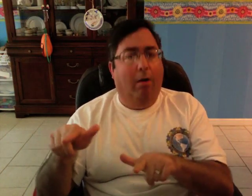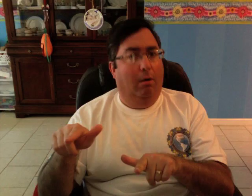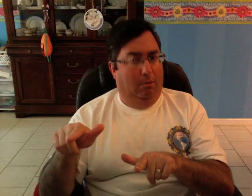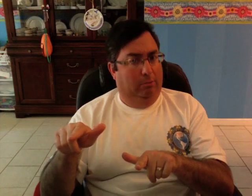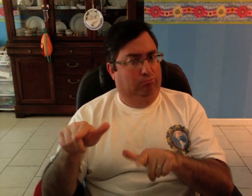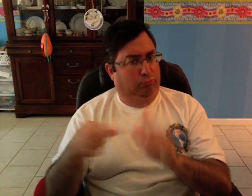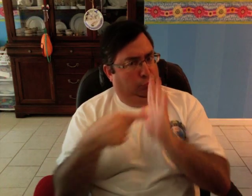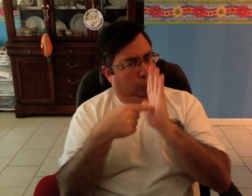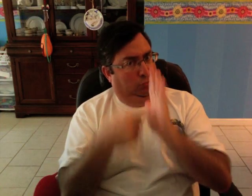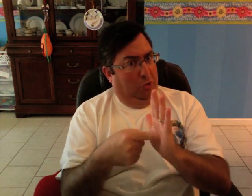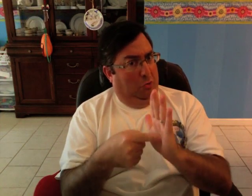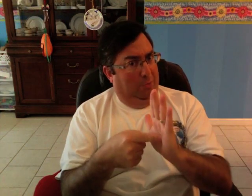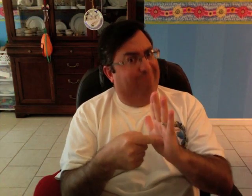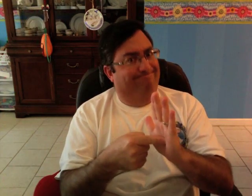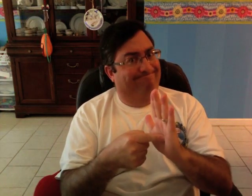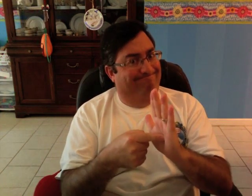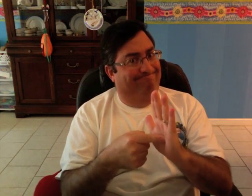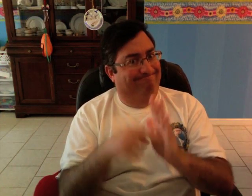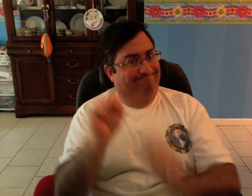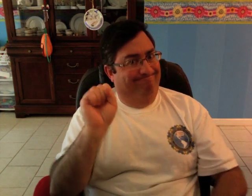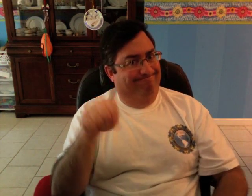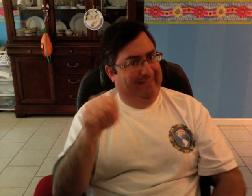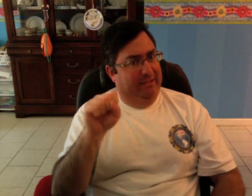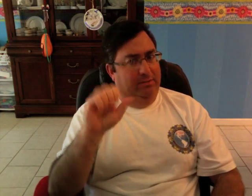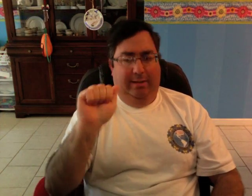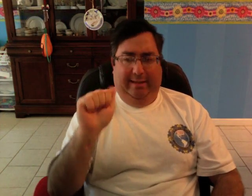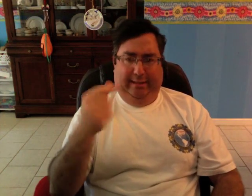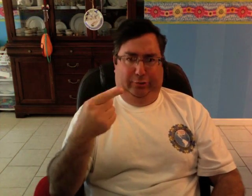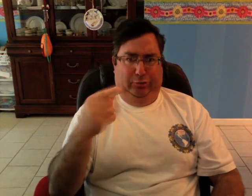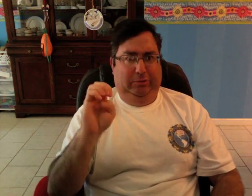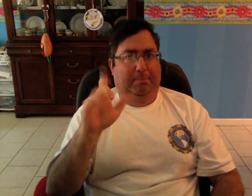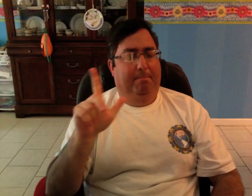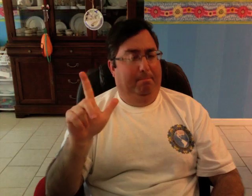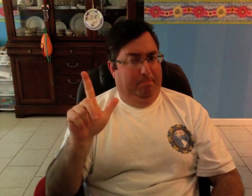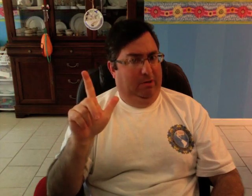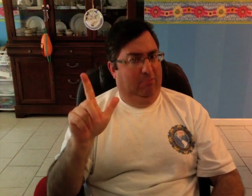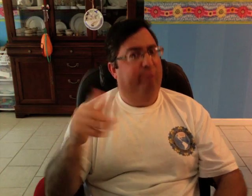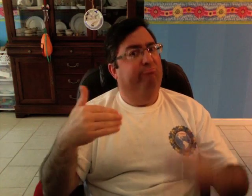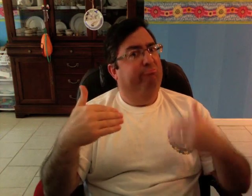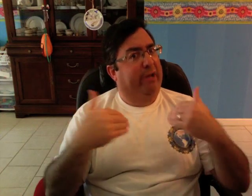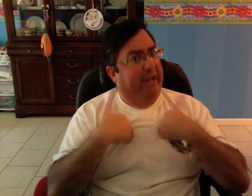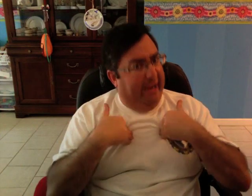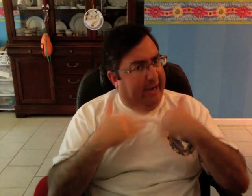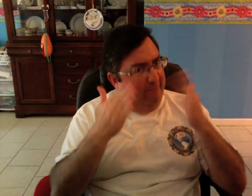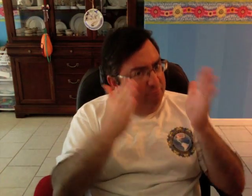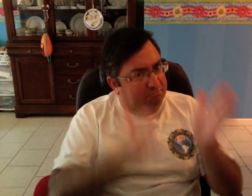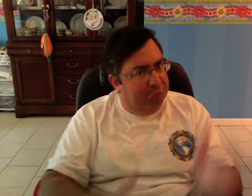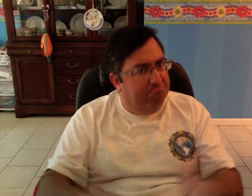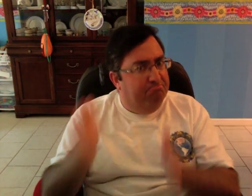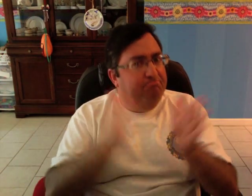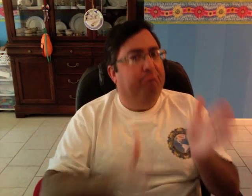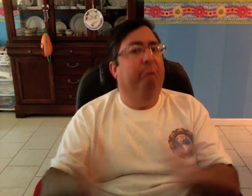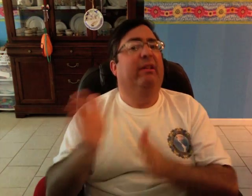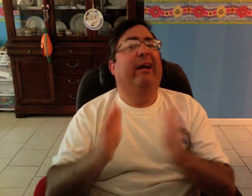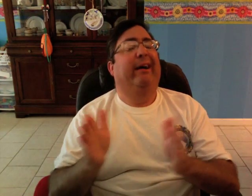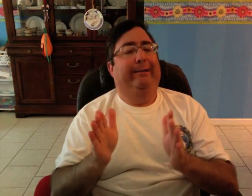in which they show that AG Bell does indeed have a plan